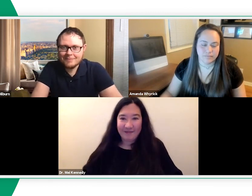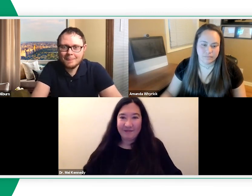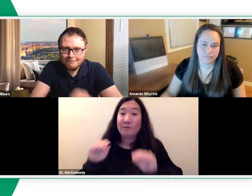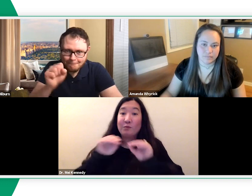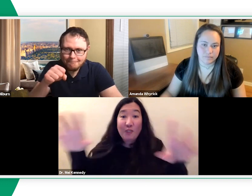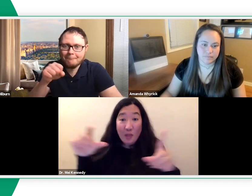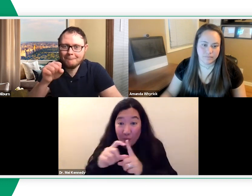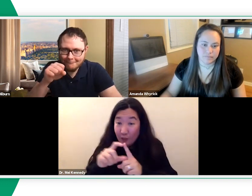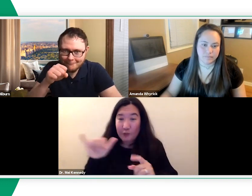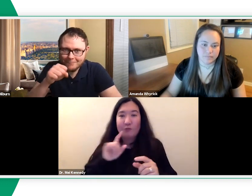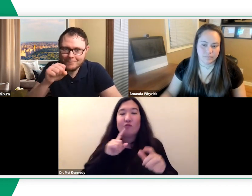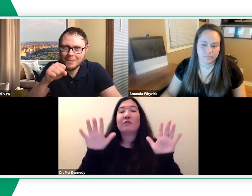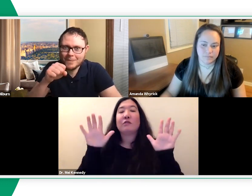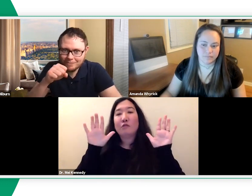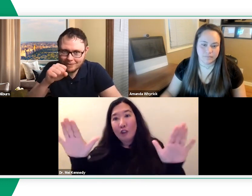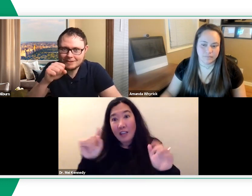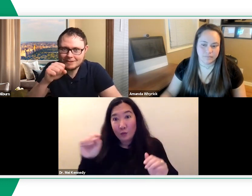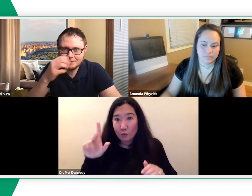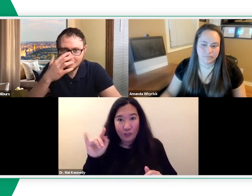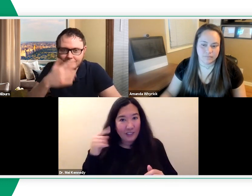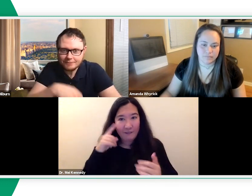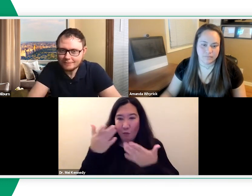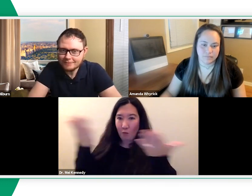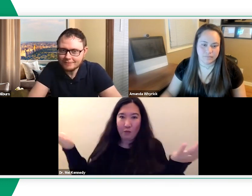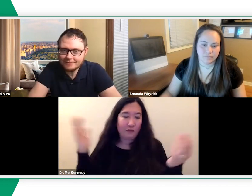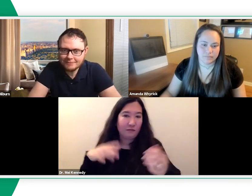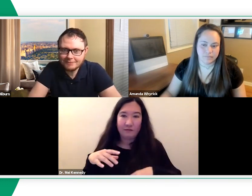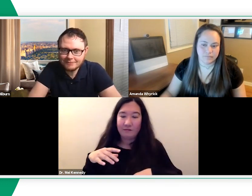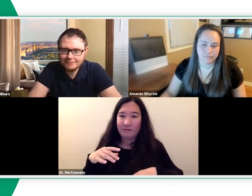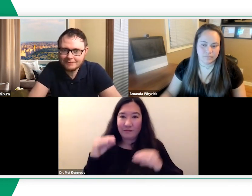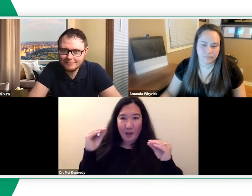this and give us this feedback. We appreciate it. Also, spread the word. This is a wonderful